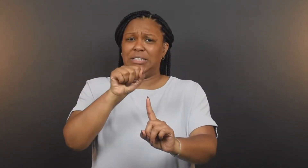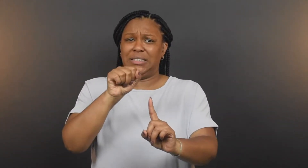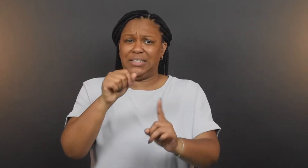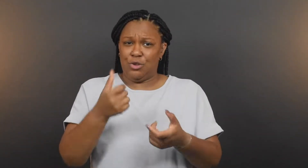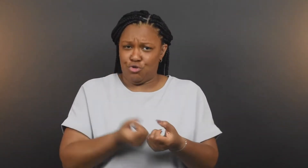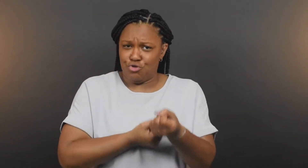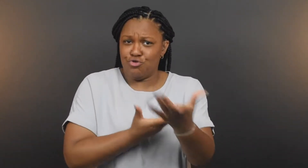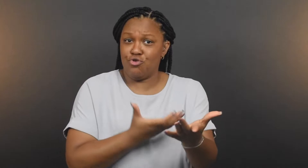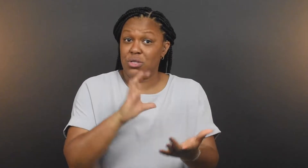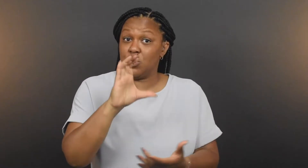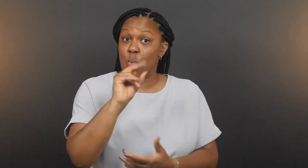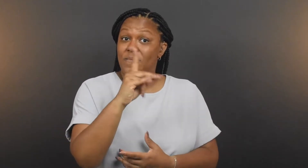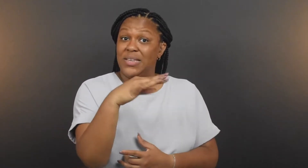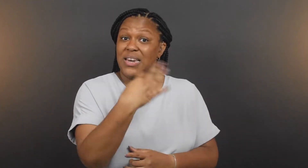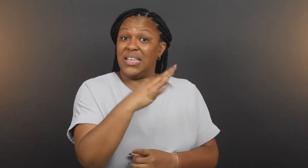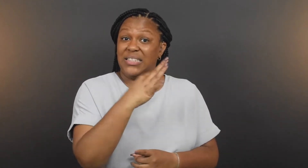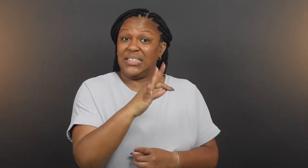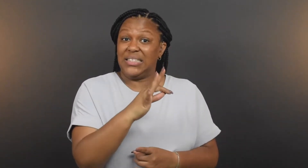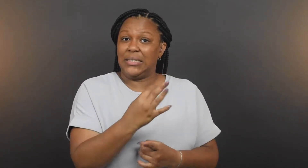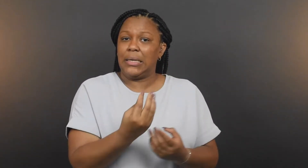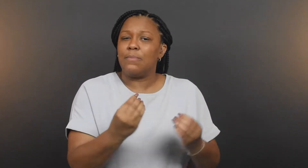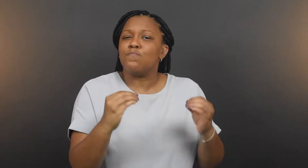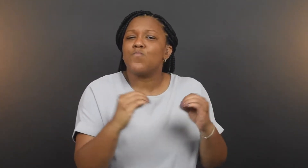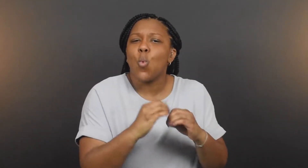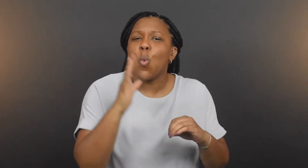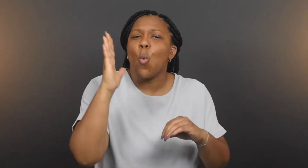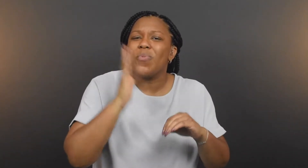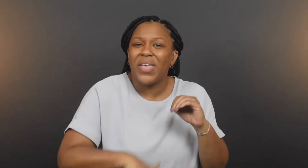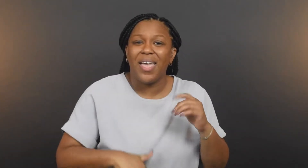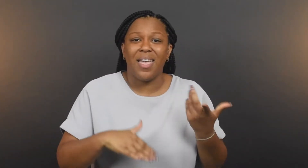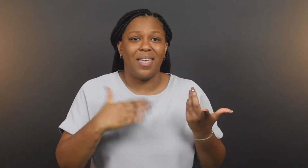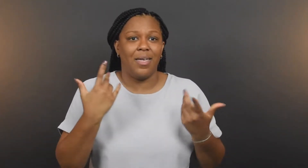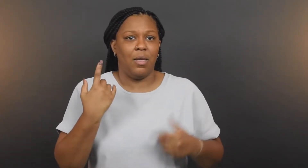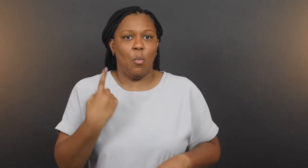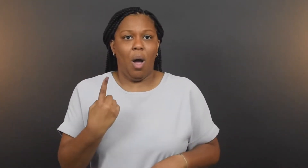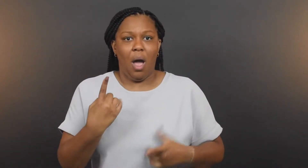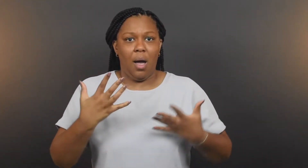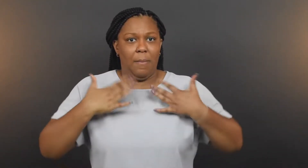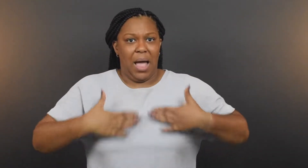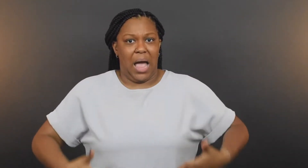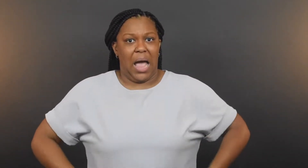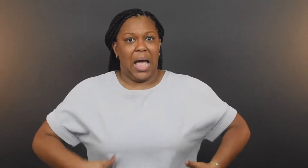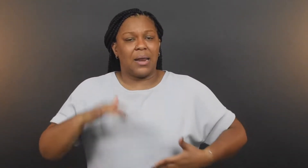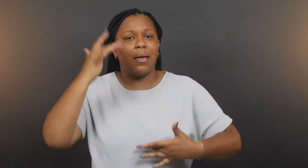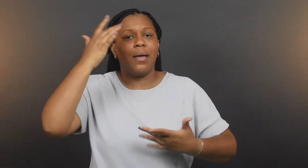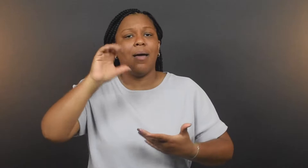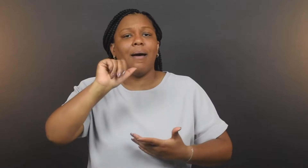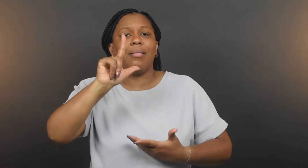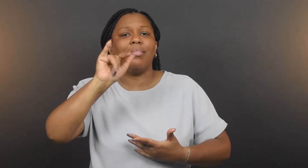But during her time on the response, she found the virus that causes COVID-19 to